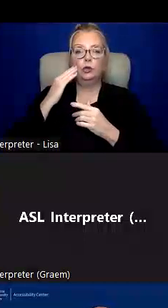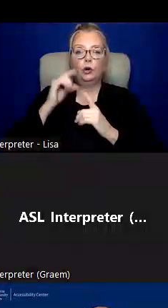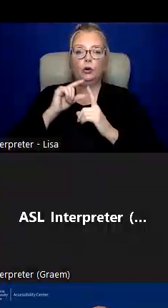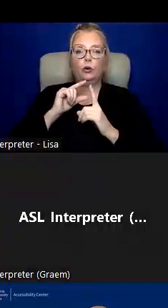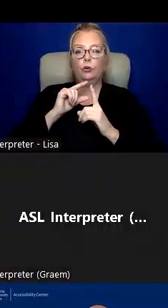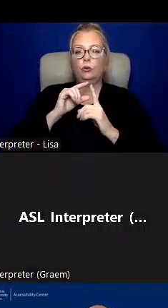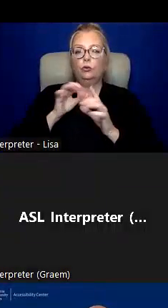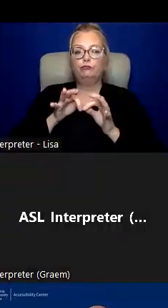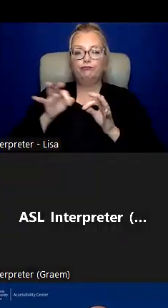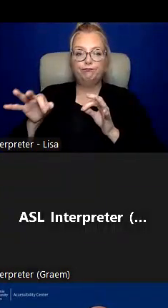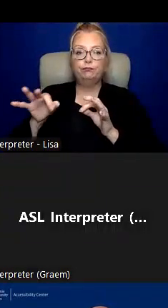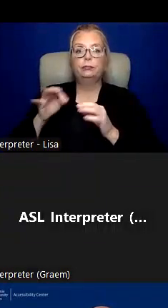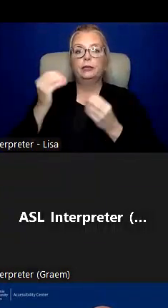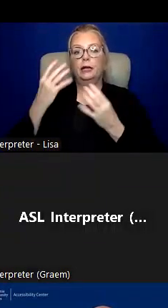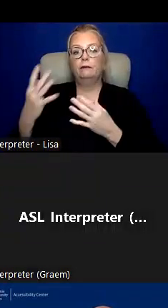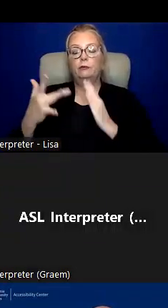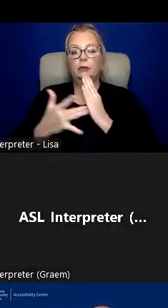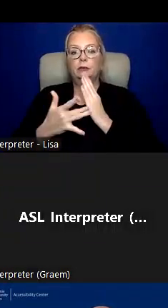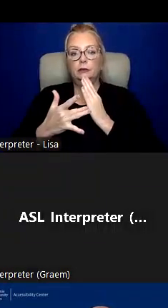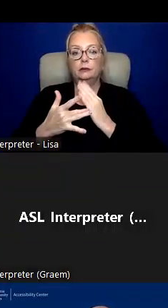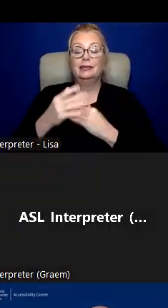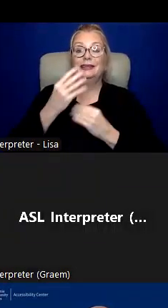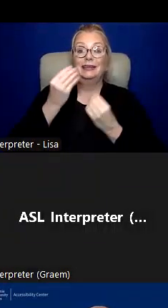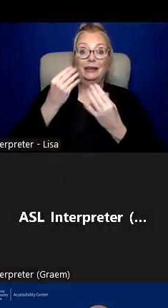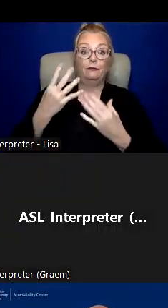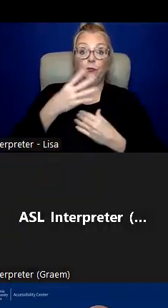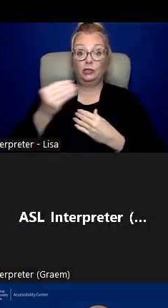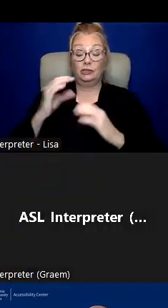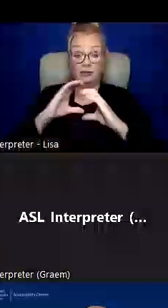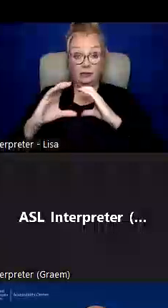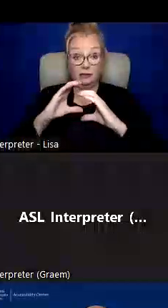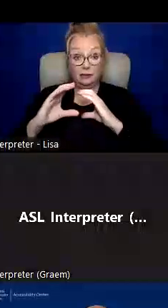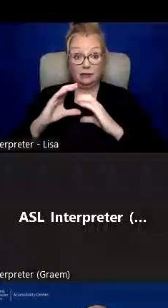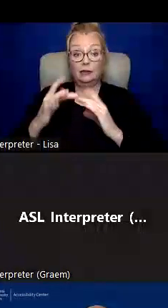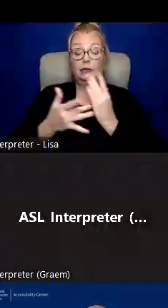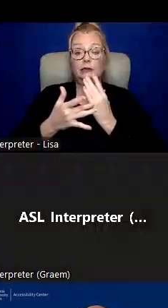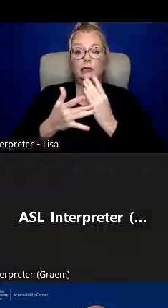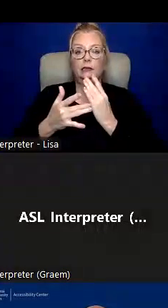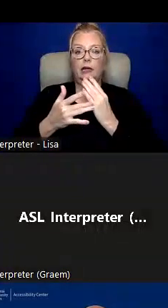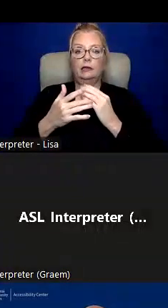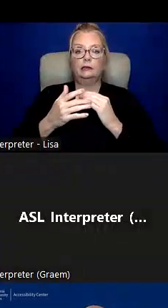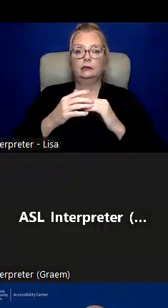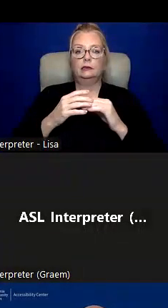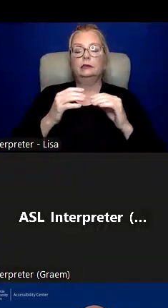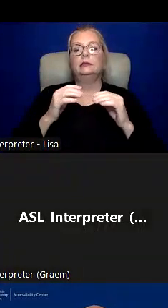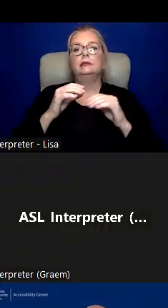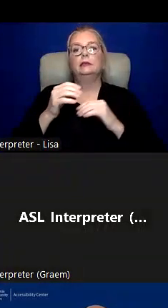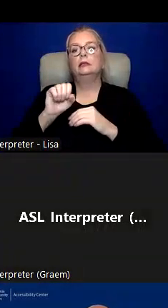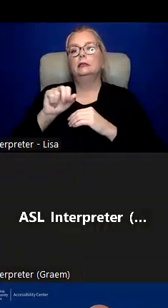Information and Communication Technology is a subset within IT or technology.